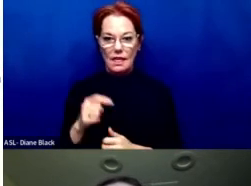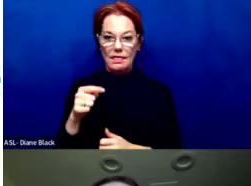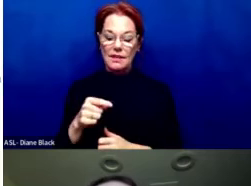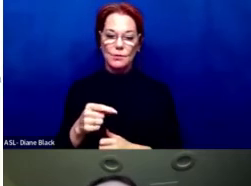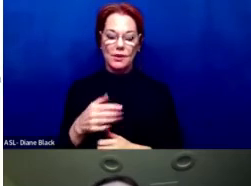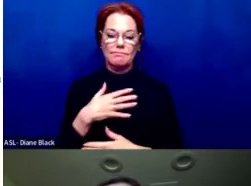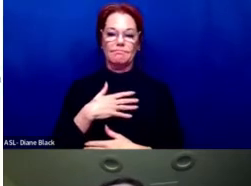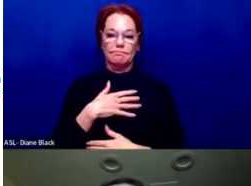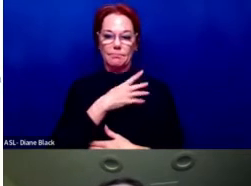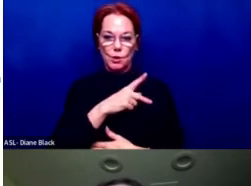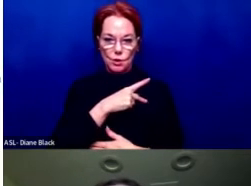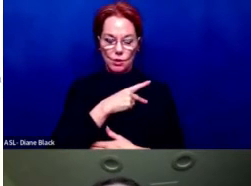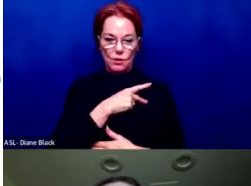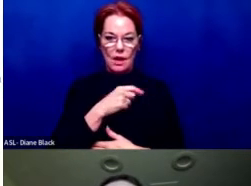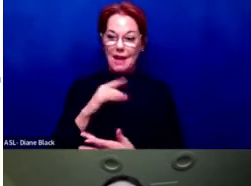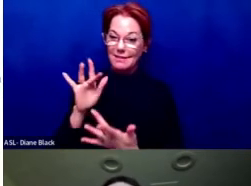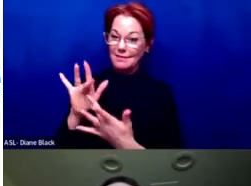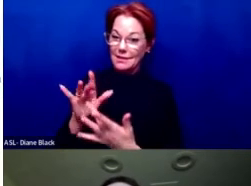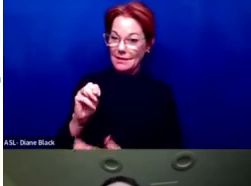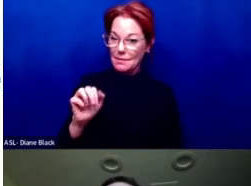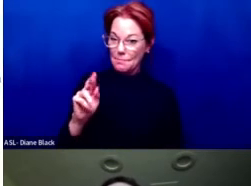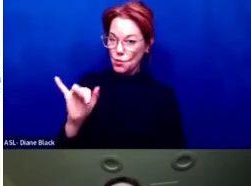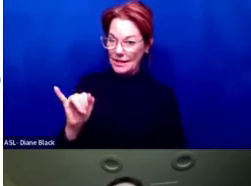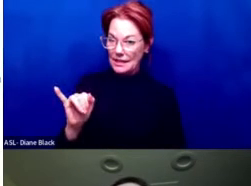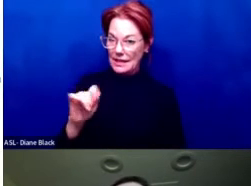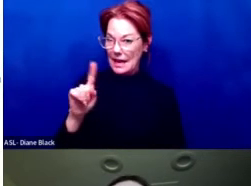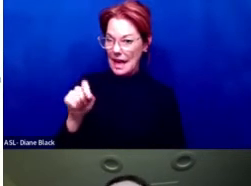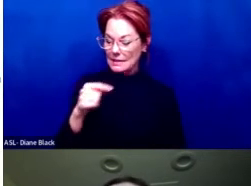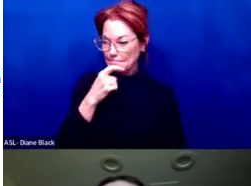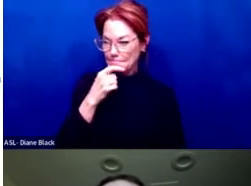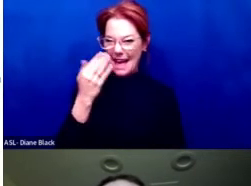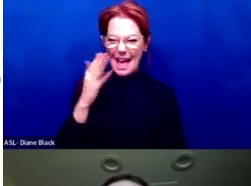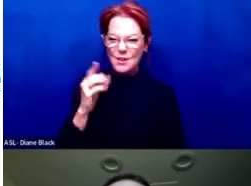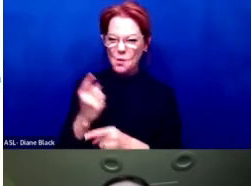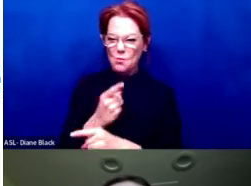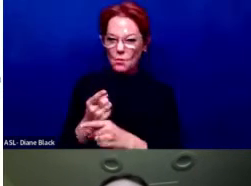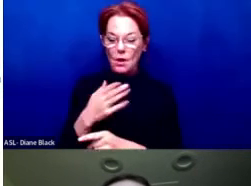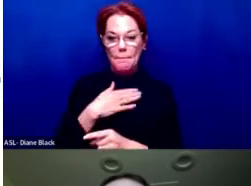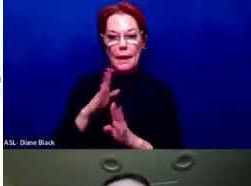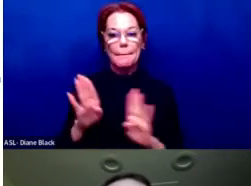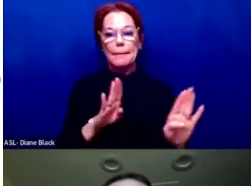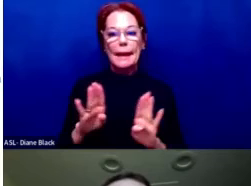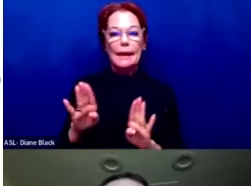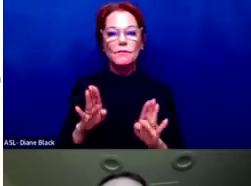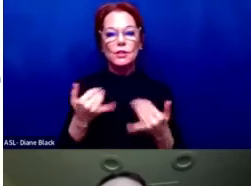to Maria and I said, Look, I don't know if this would be appropriate. I mean, my behavior still puts me at like about that